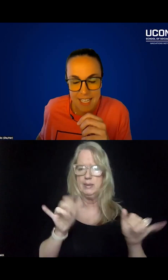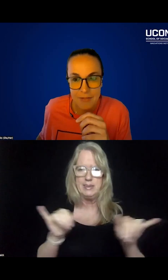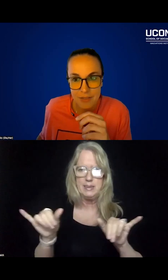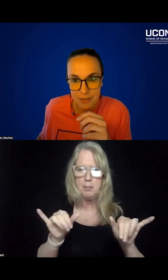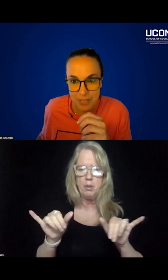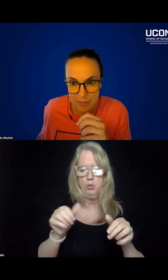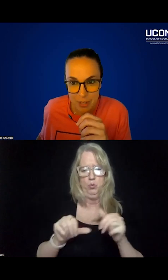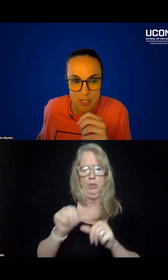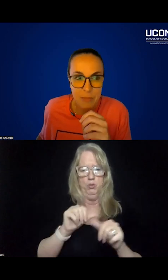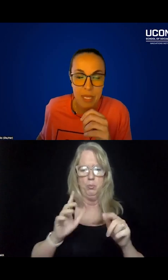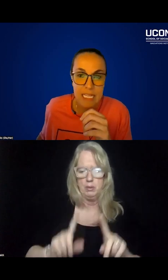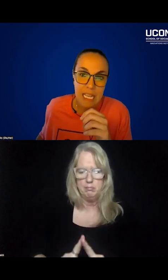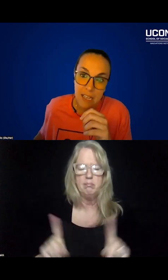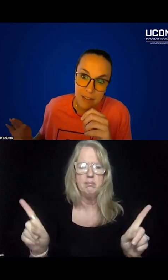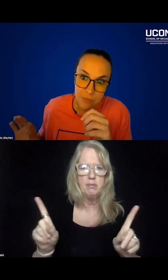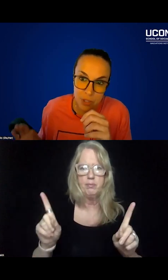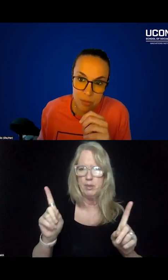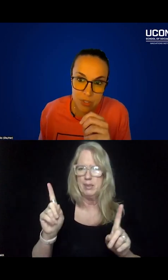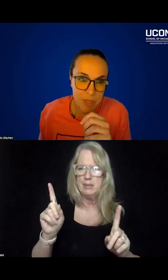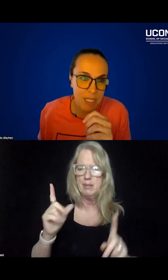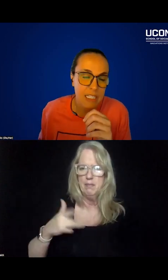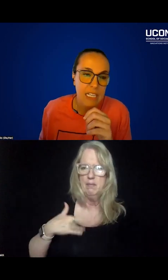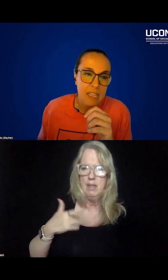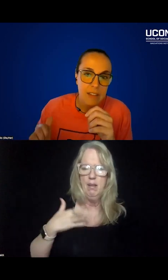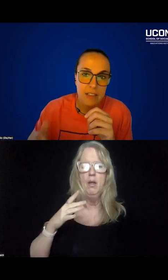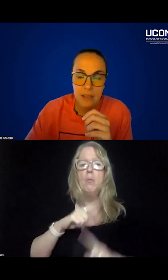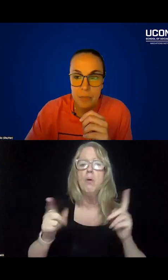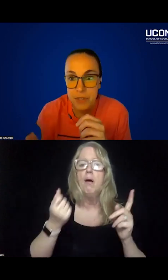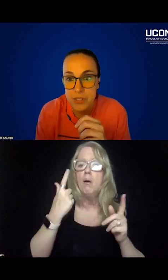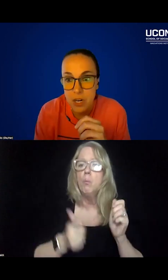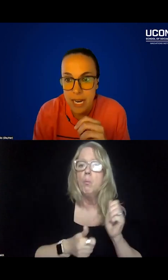THEY HAVE DIFFERENT FLAVORS, BUT FOR THE MOST PART, THE BILLS ARE